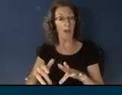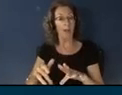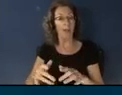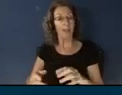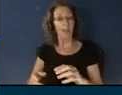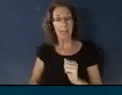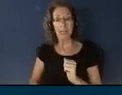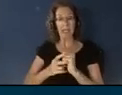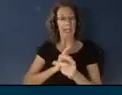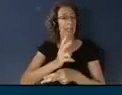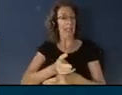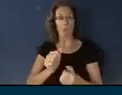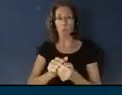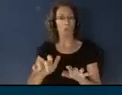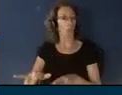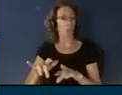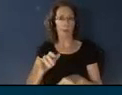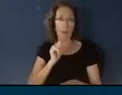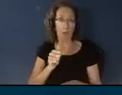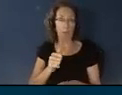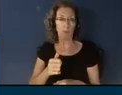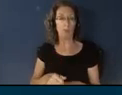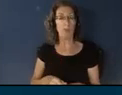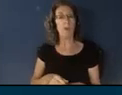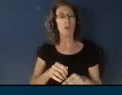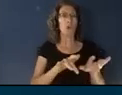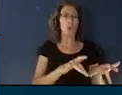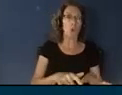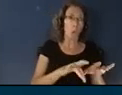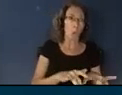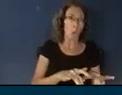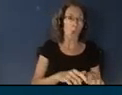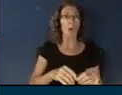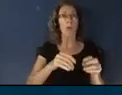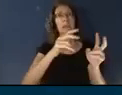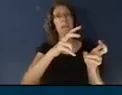come about. So you'll have to do the recording and then you can download the transcription